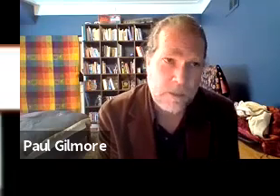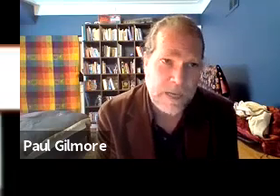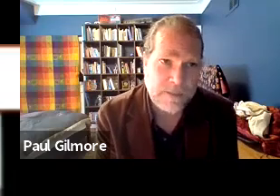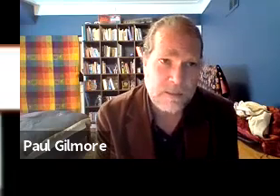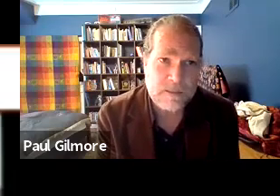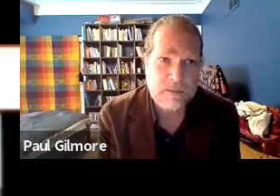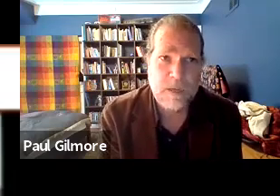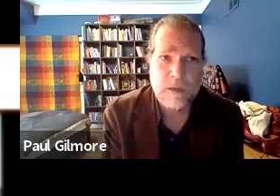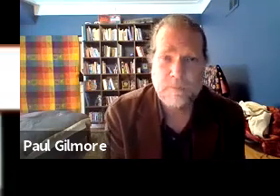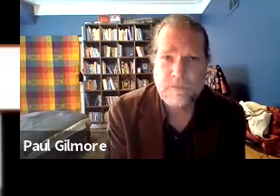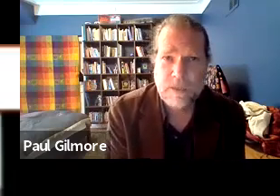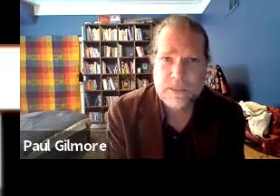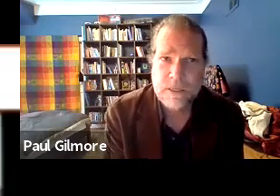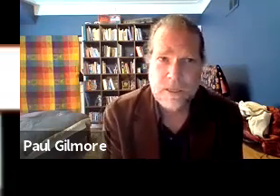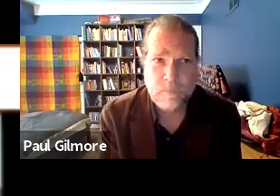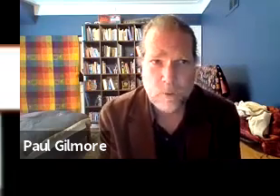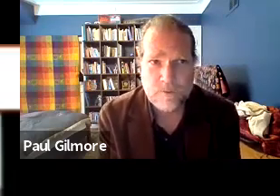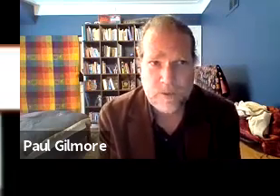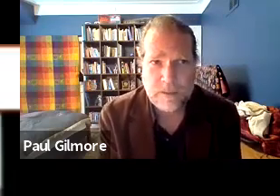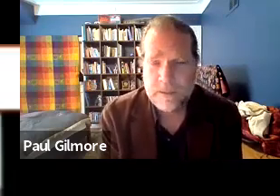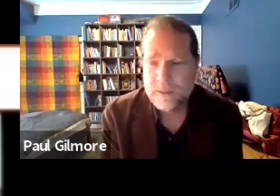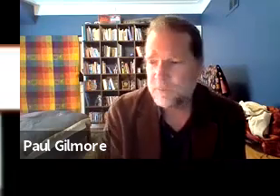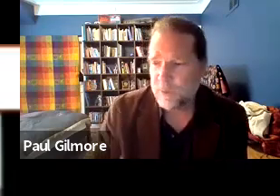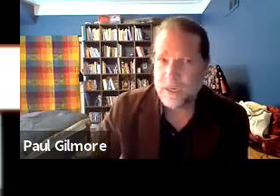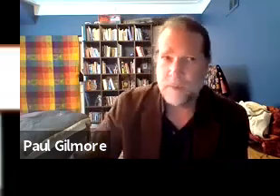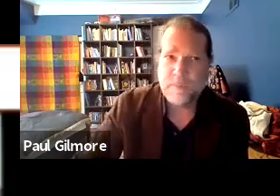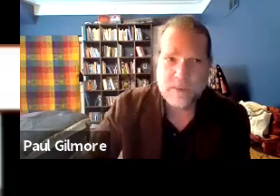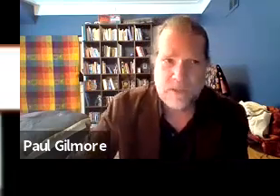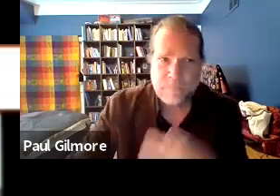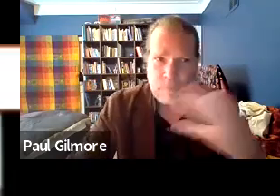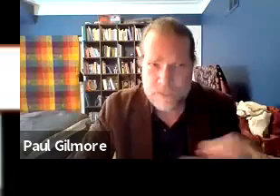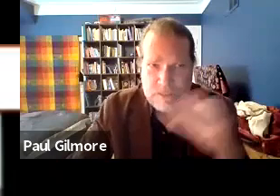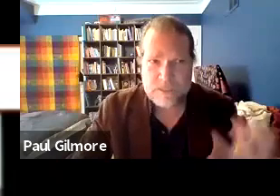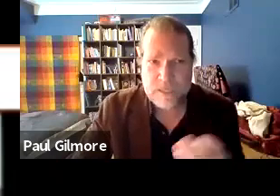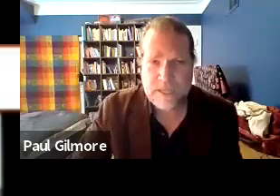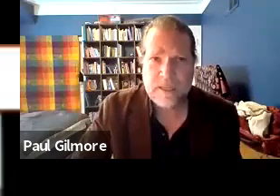come back to this. I think it's an important thing to bring up because we see this again